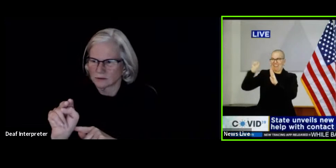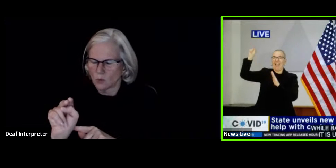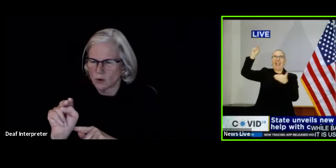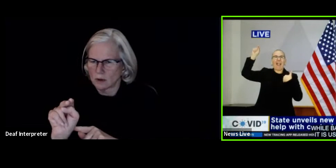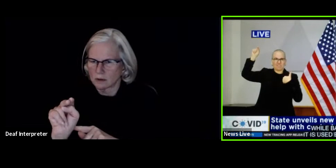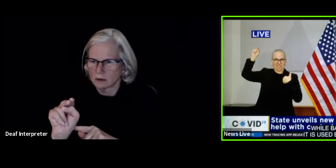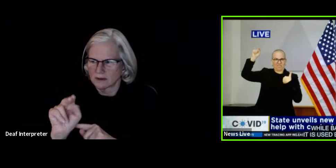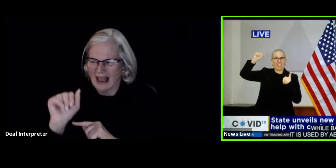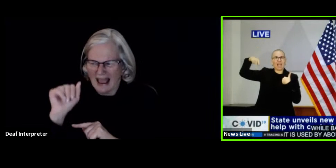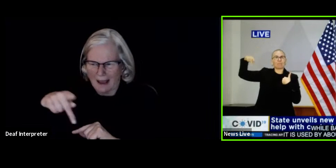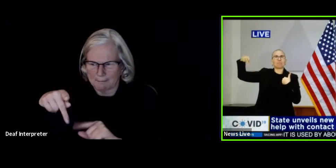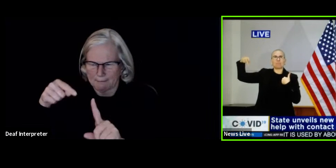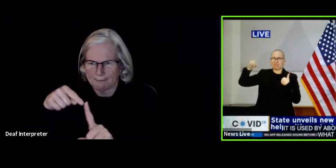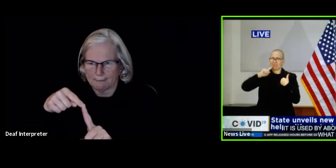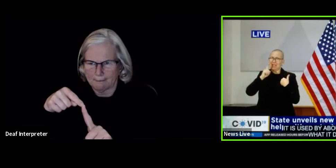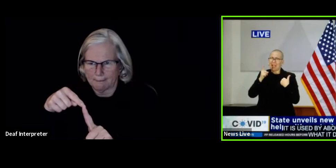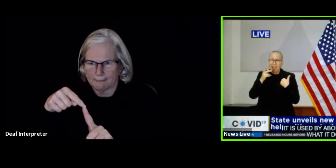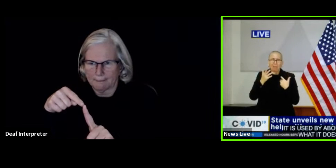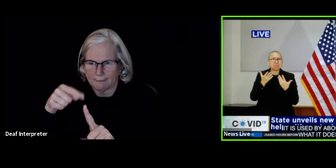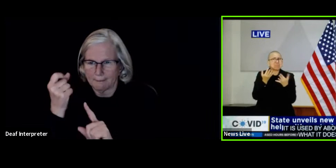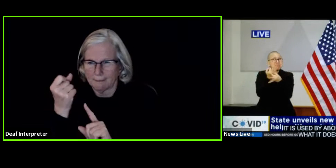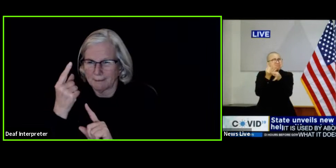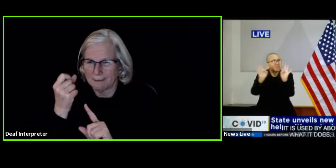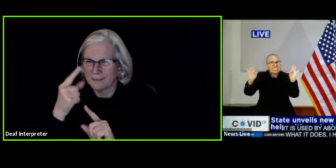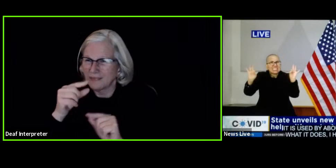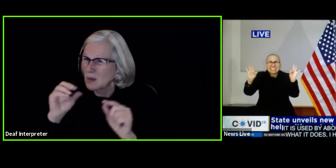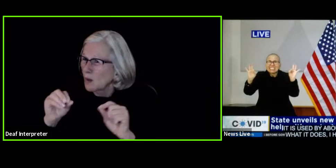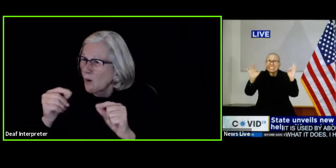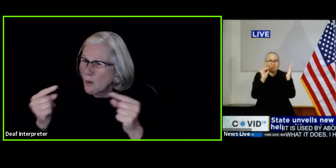AND IT IS SECURE THAT YOU DOWNLOAD A DASHBOARD. I HAVE EXPOSURE DETECTION ON.